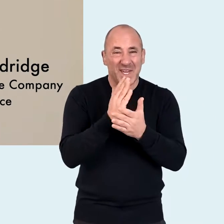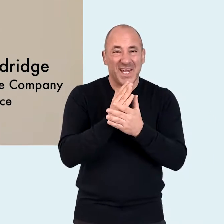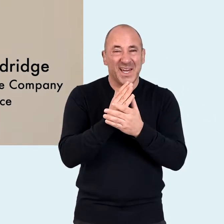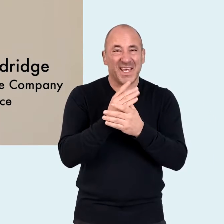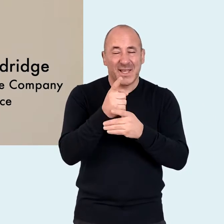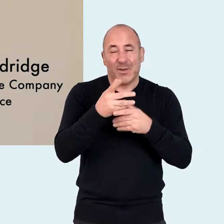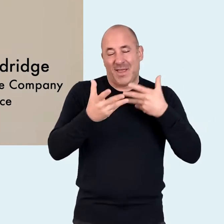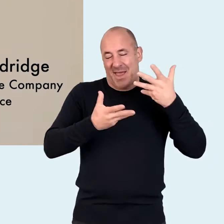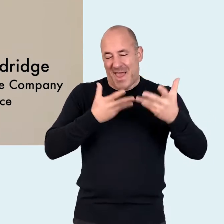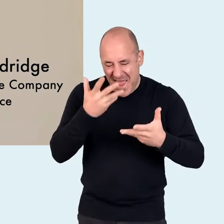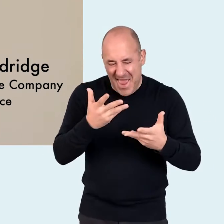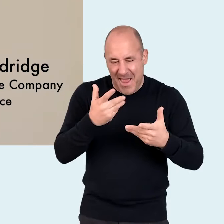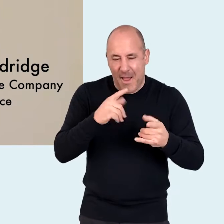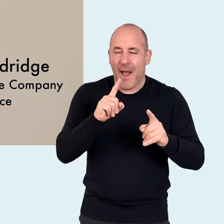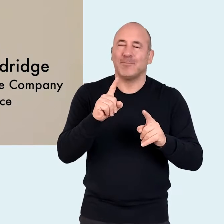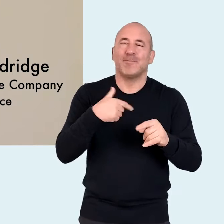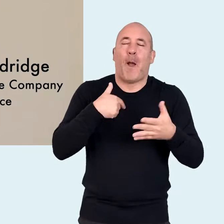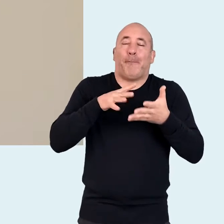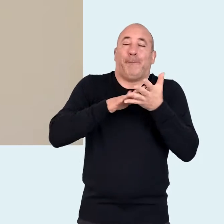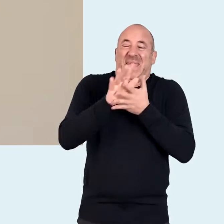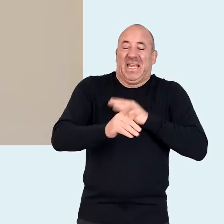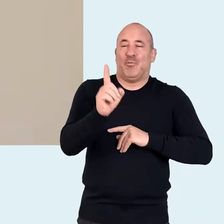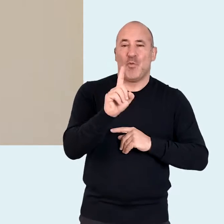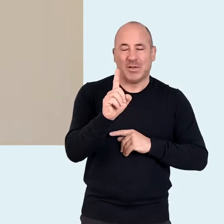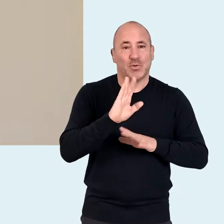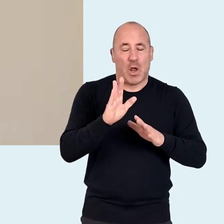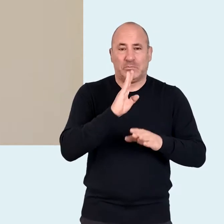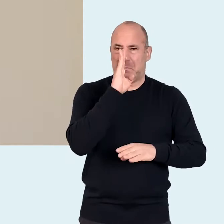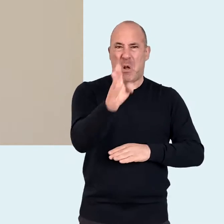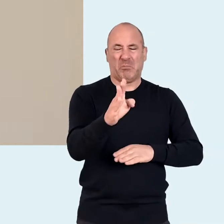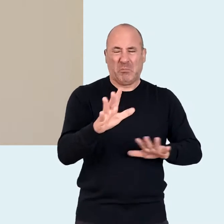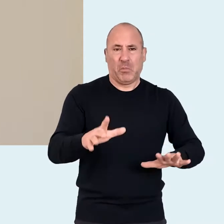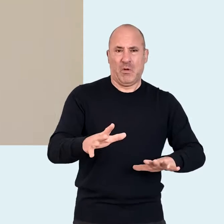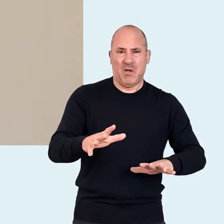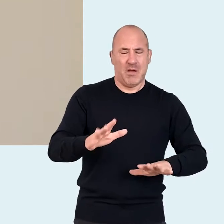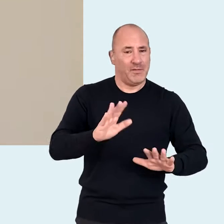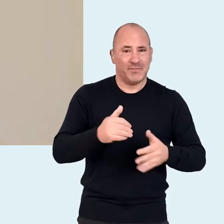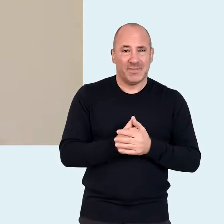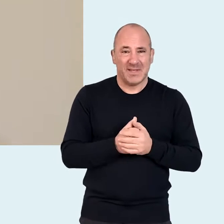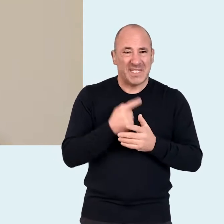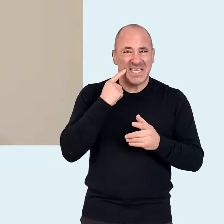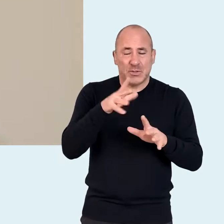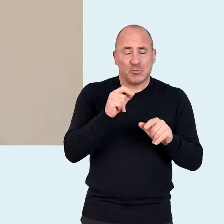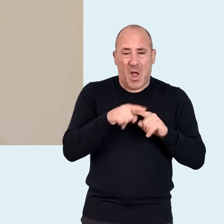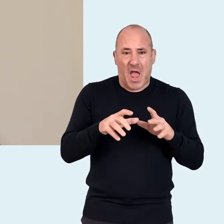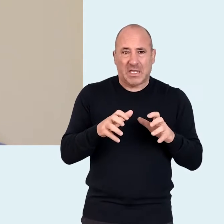the intention behind the words you choose to use. You could very easily get tense and